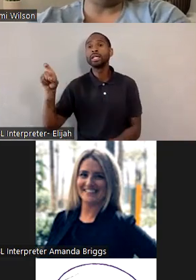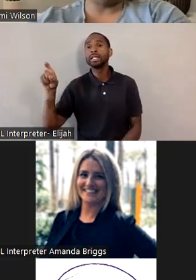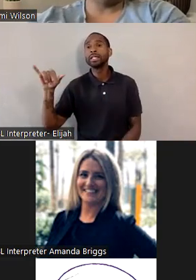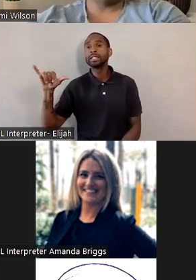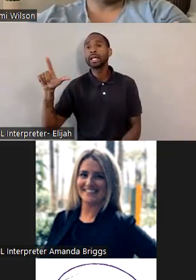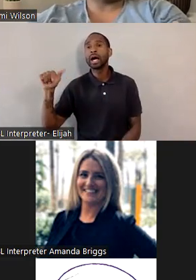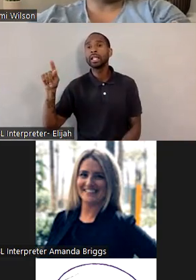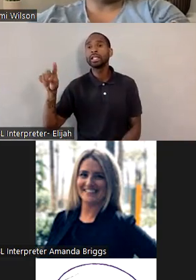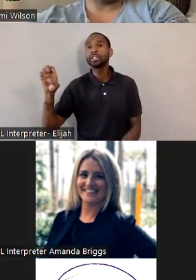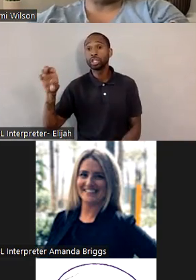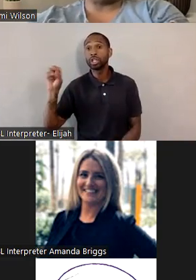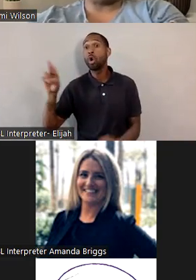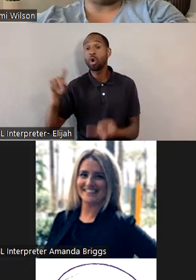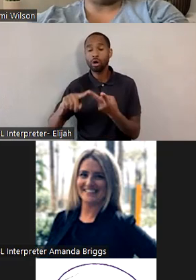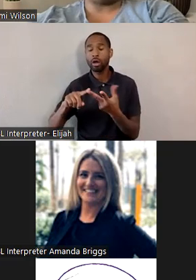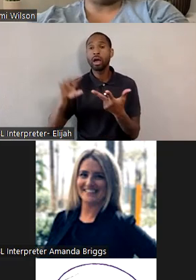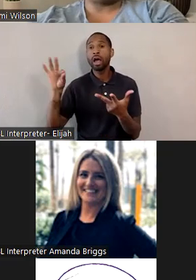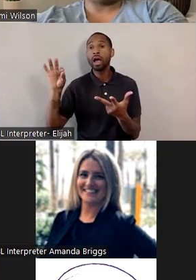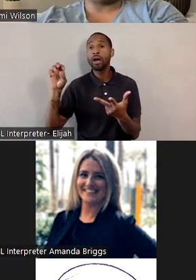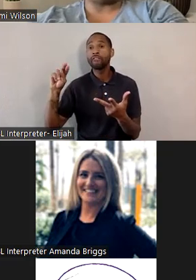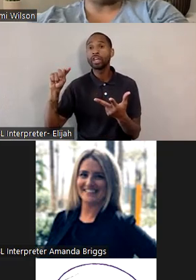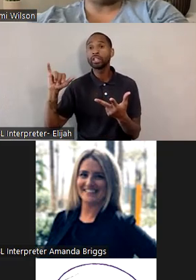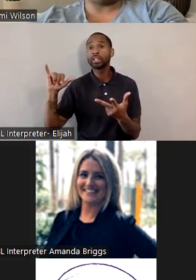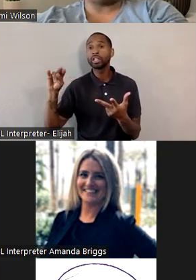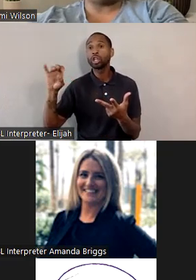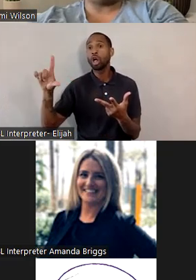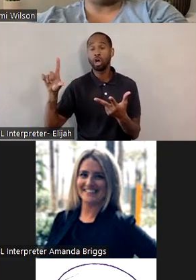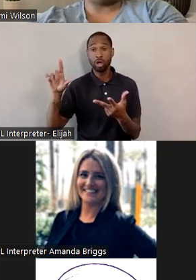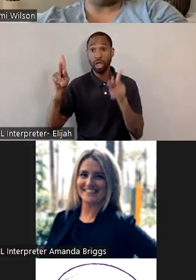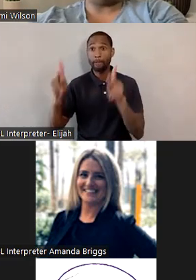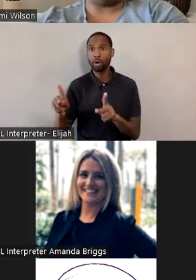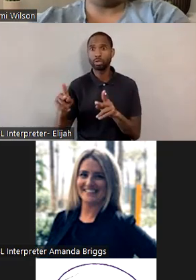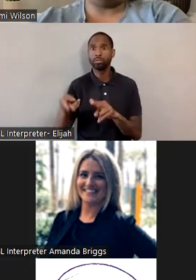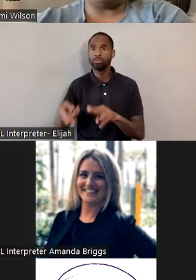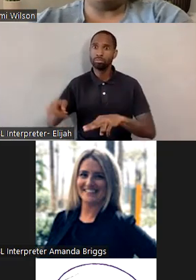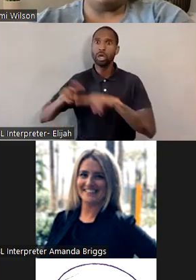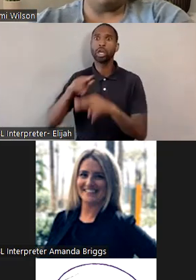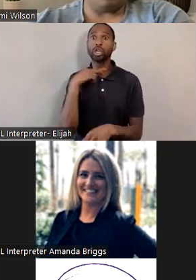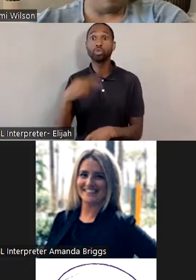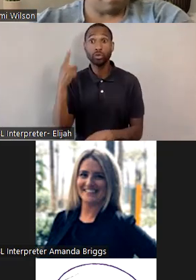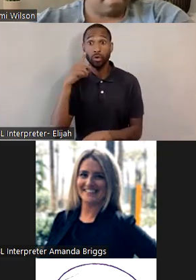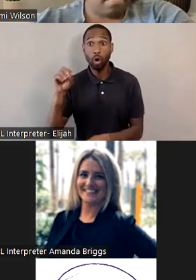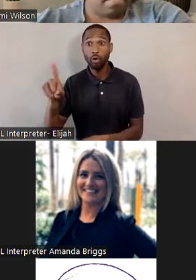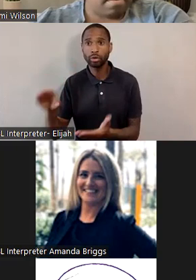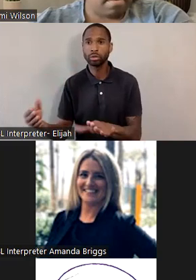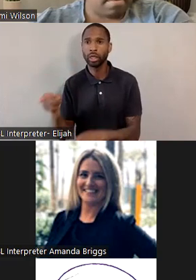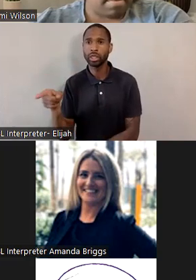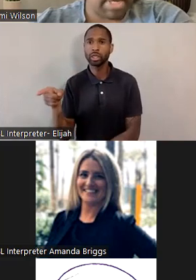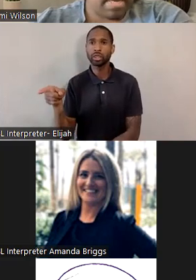they're at an increased risk for overdose death.